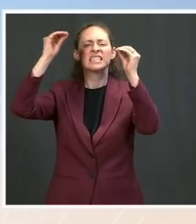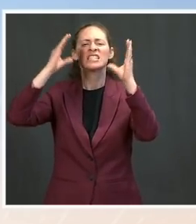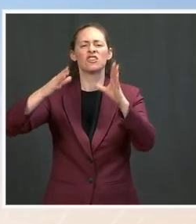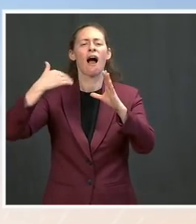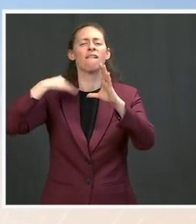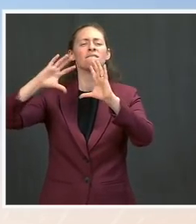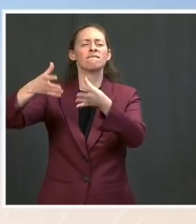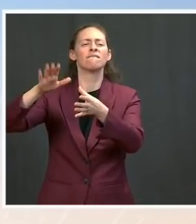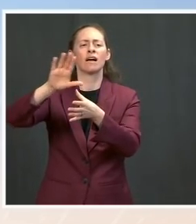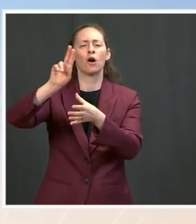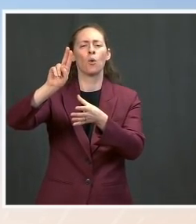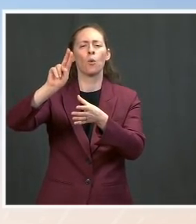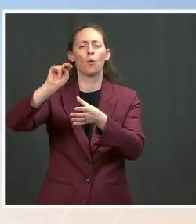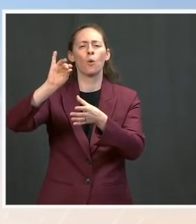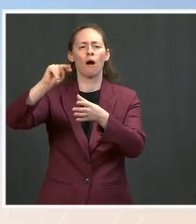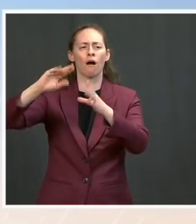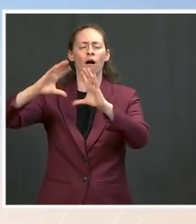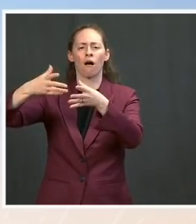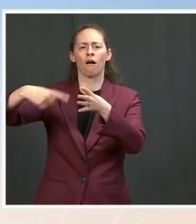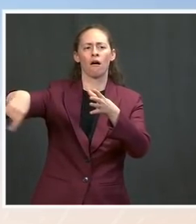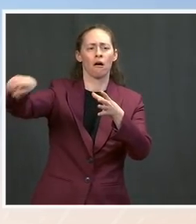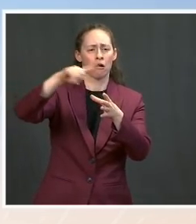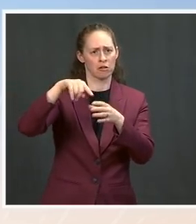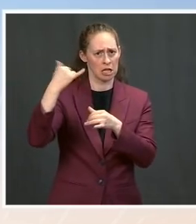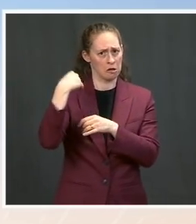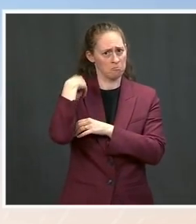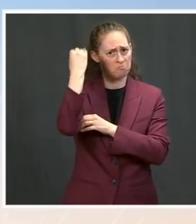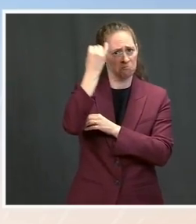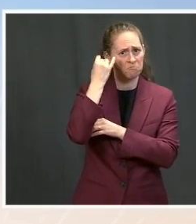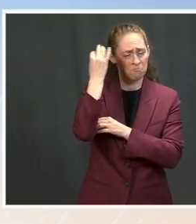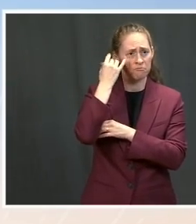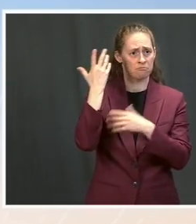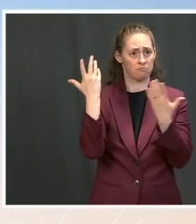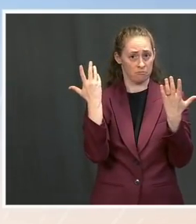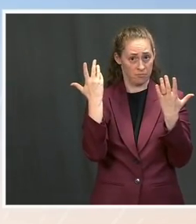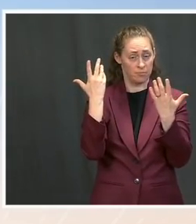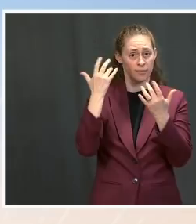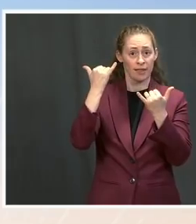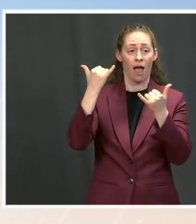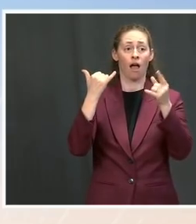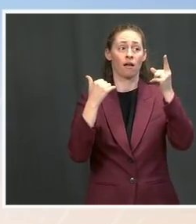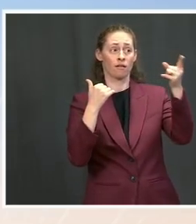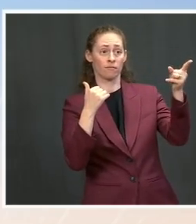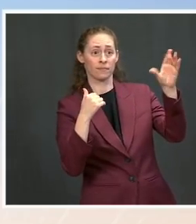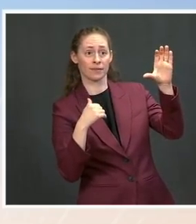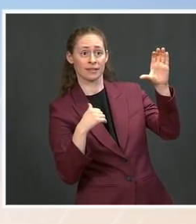You had Republican Senator Tom Cotton saying that this is evidence of a politicized public health agency